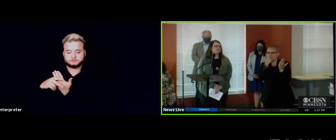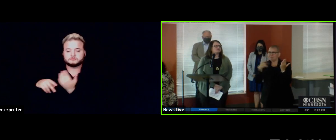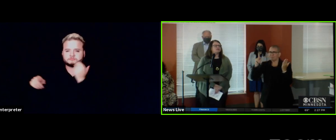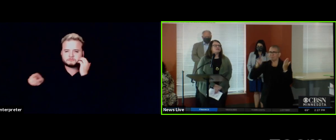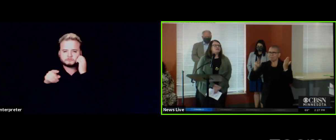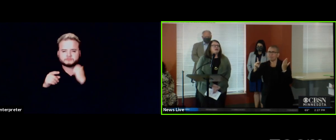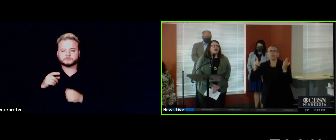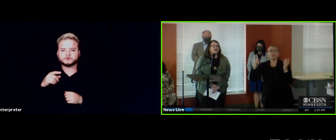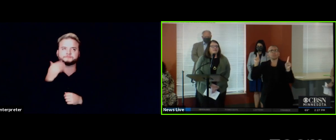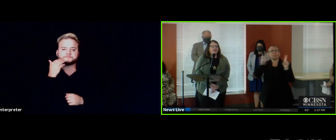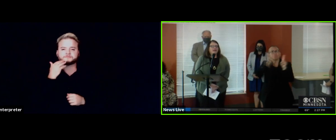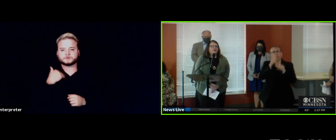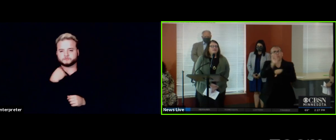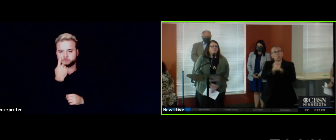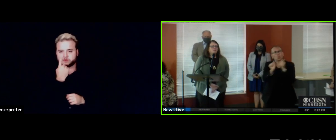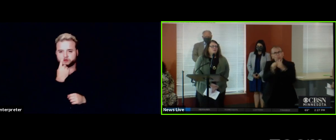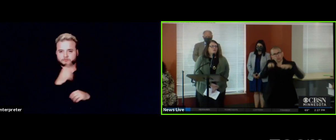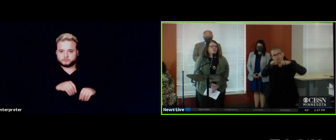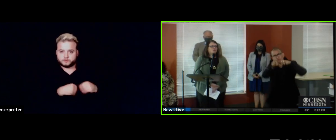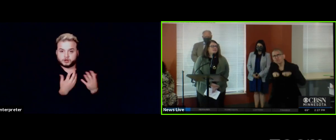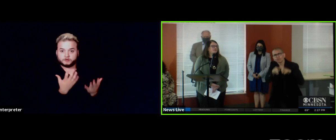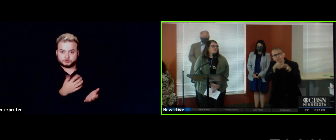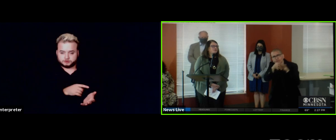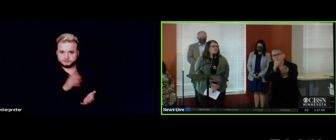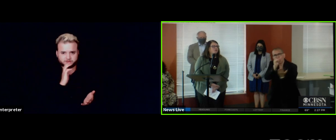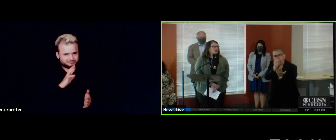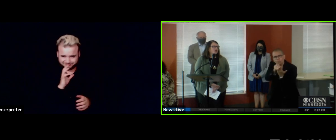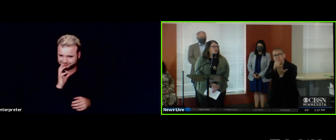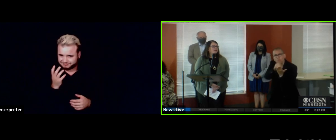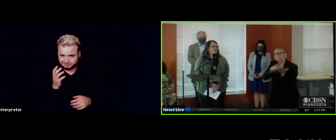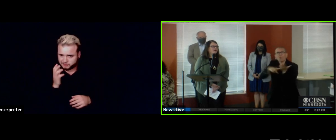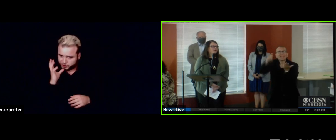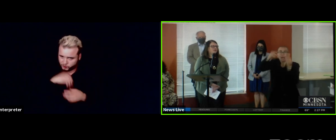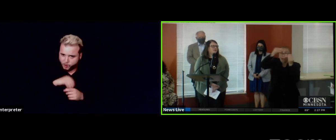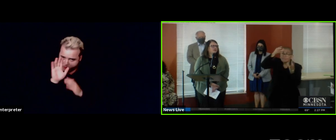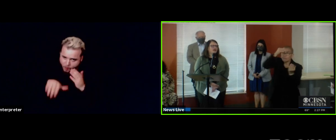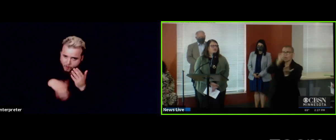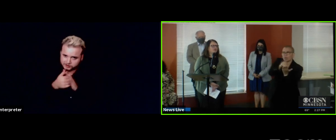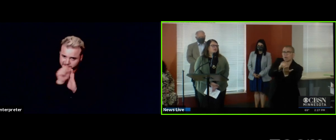the network does, and usually it starts with a phone call. We can do a lot of work with